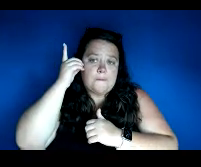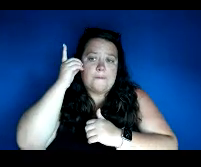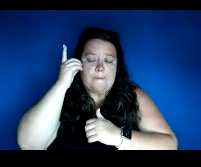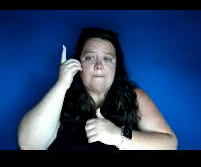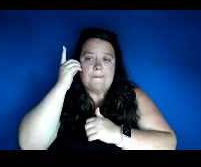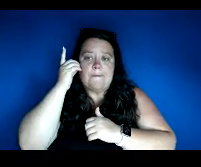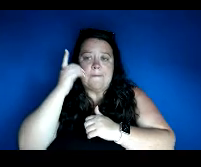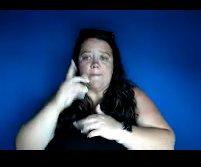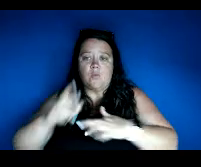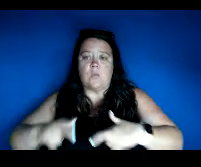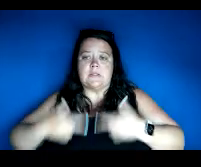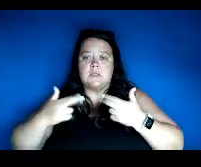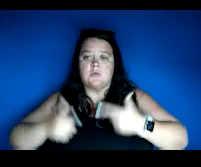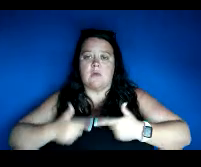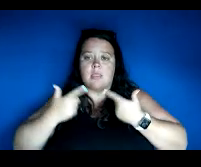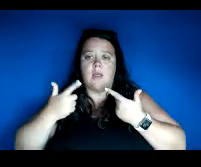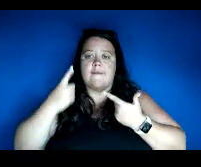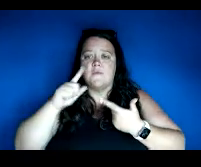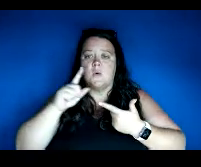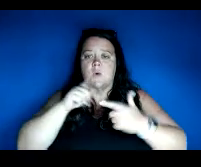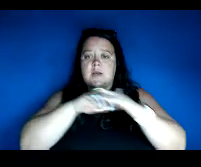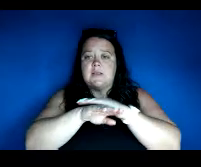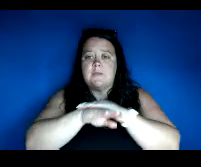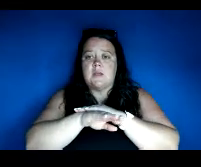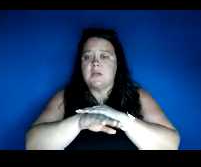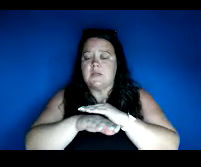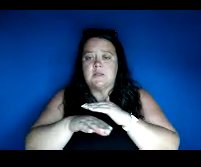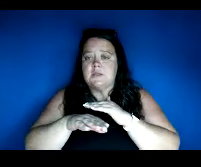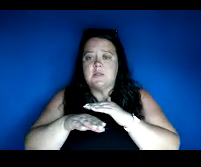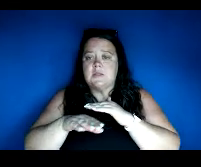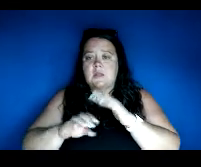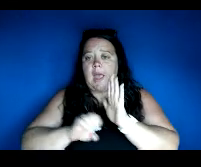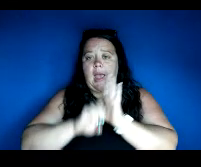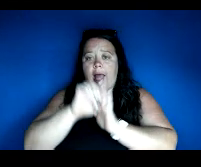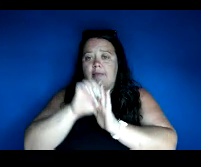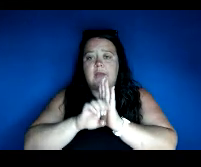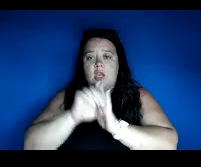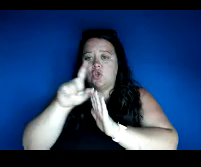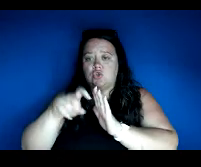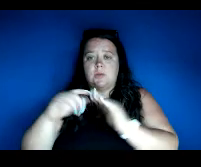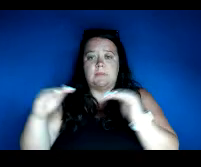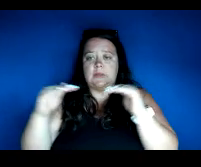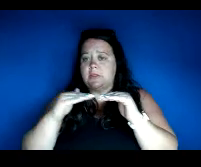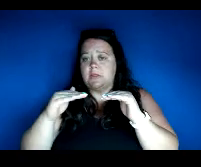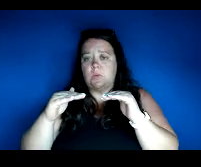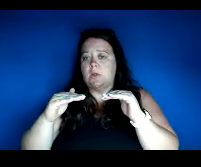elevators should be no less accessible to students than the stairs.